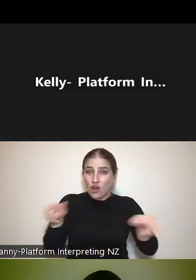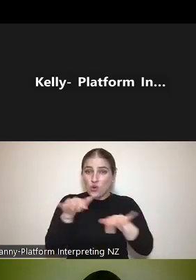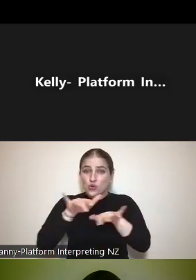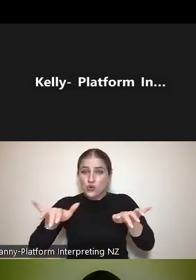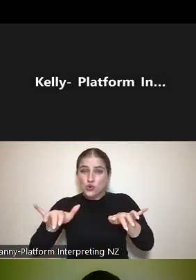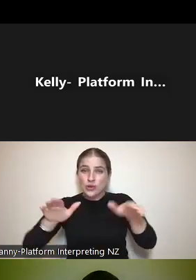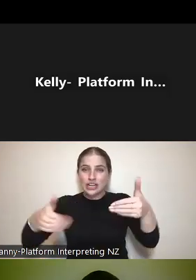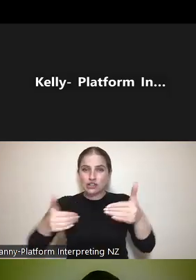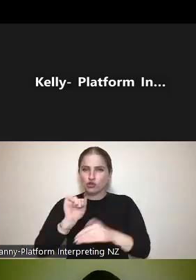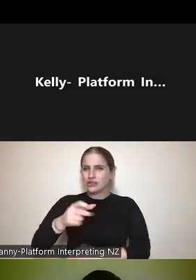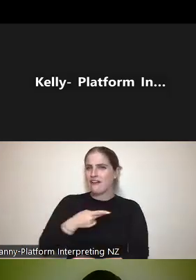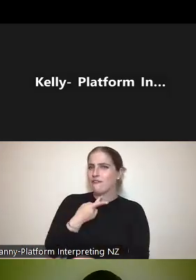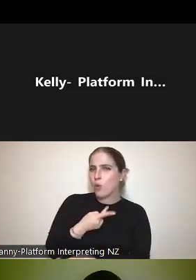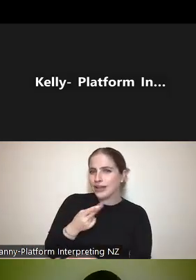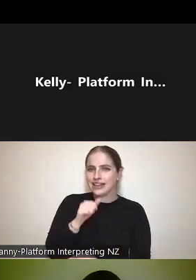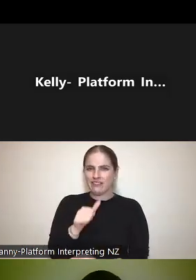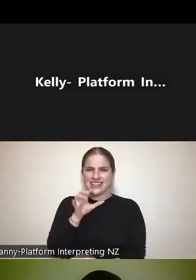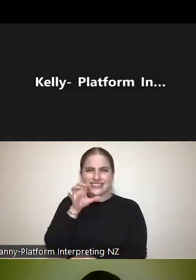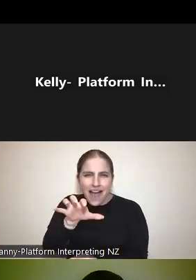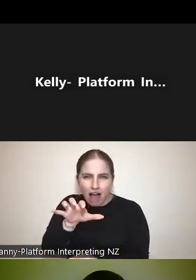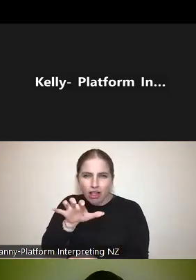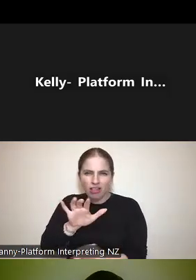So, can take 10 minutes, and let people know, okay,